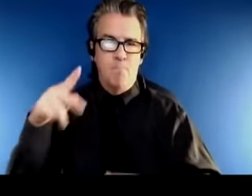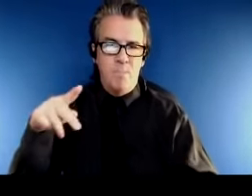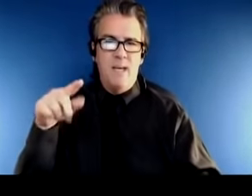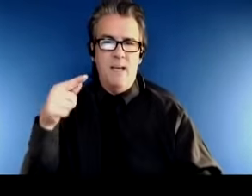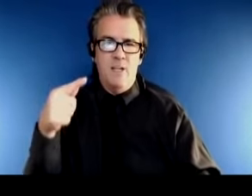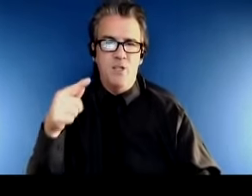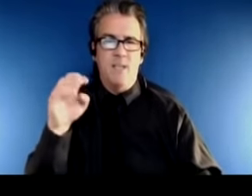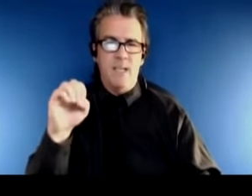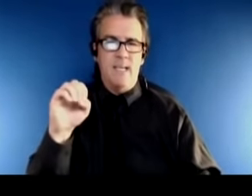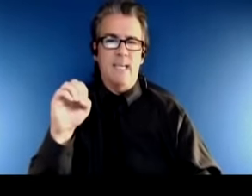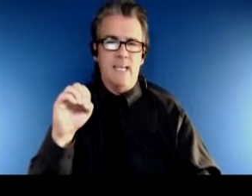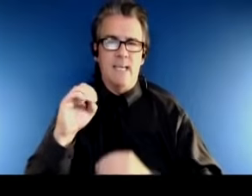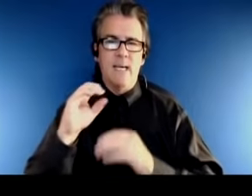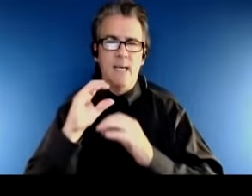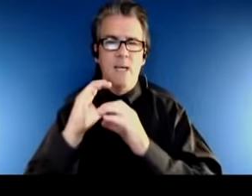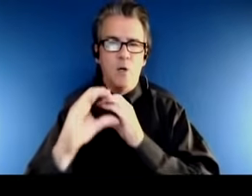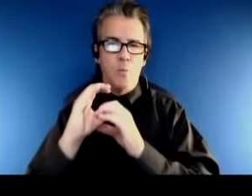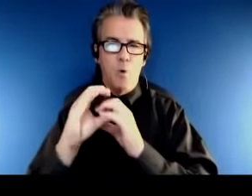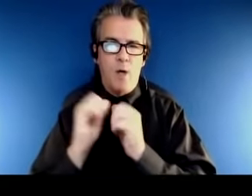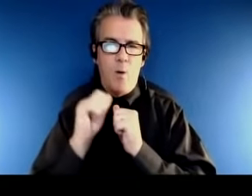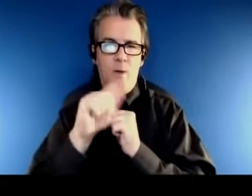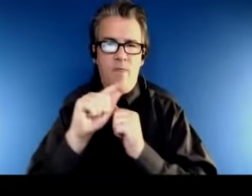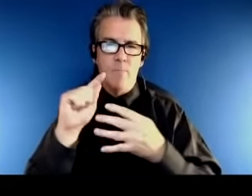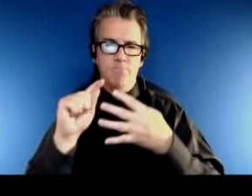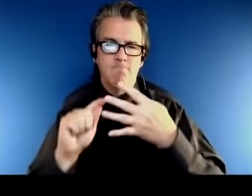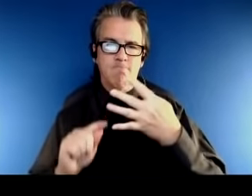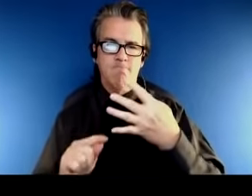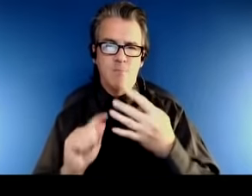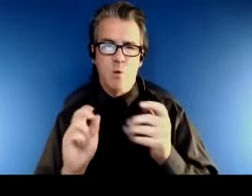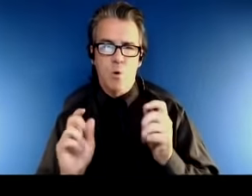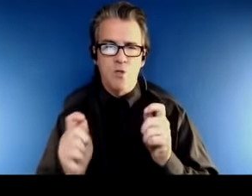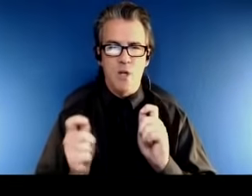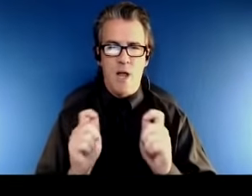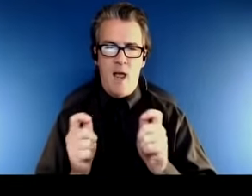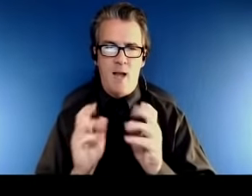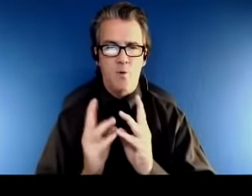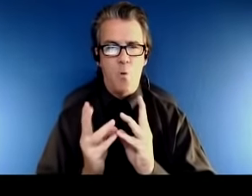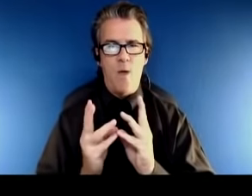And we look specifically on our grid, where does that exist?